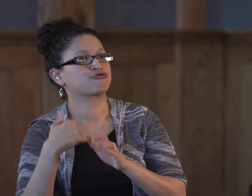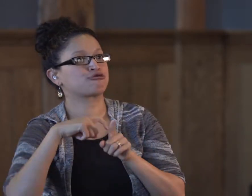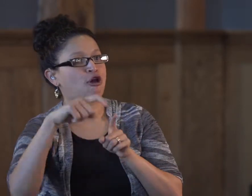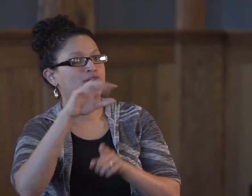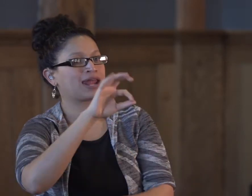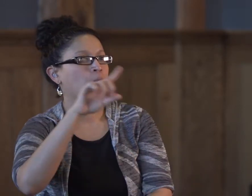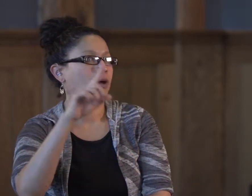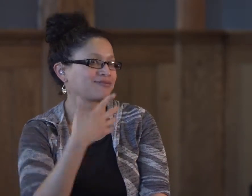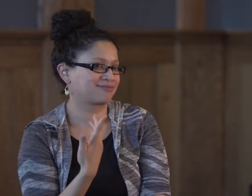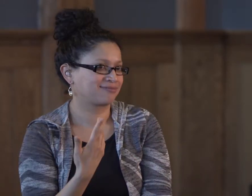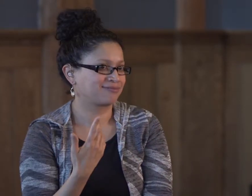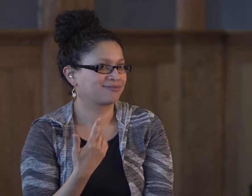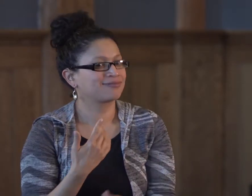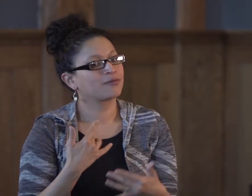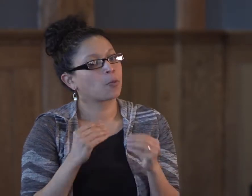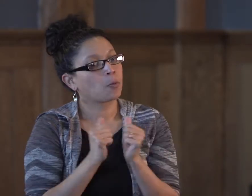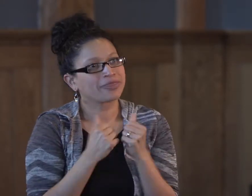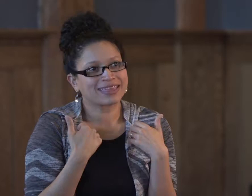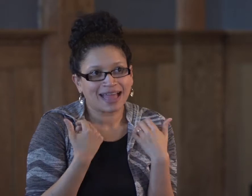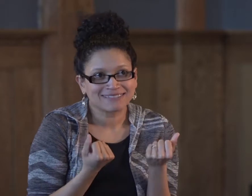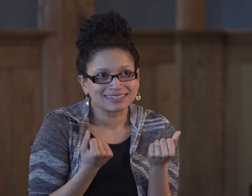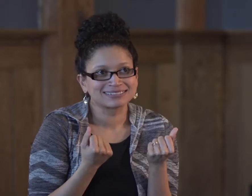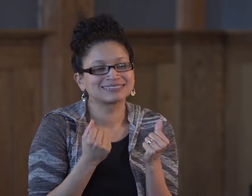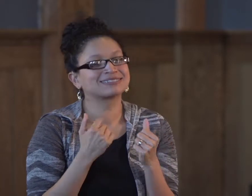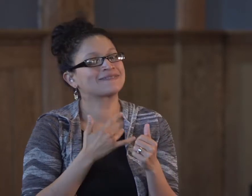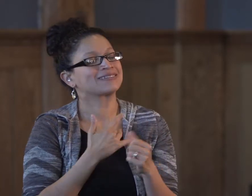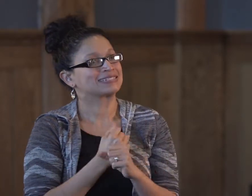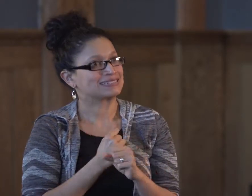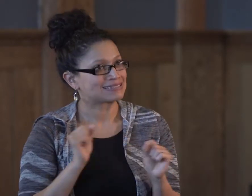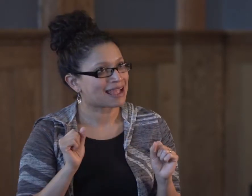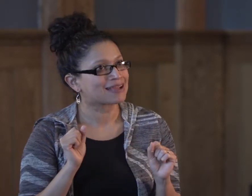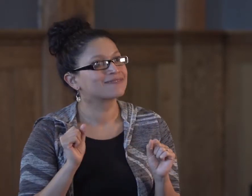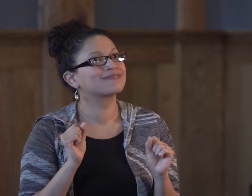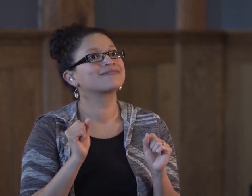as the Deaf victims so that they can call 9-1-1 with confidence, that they can feel